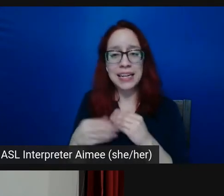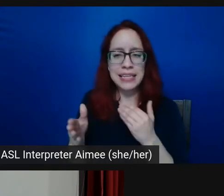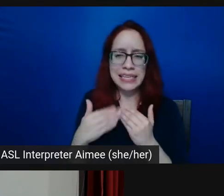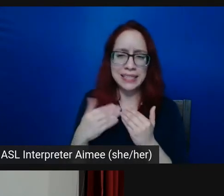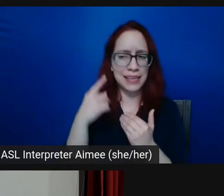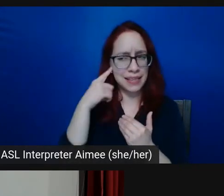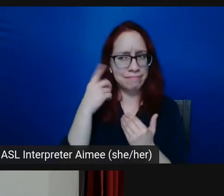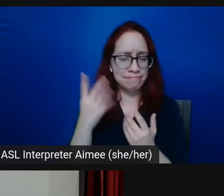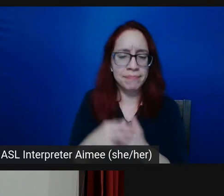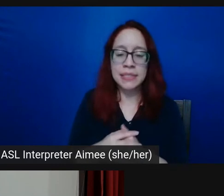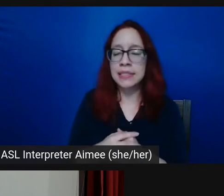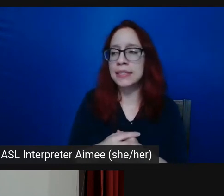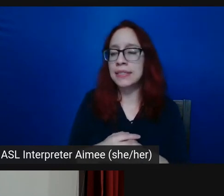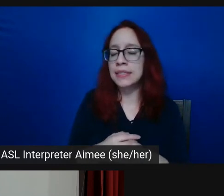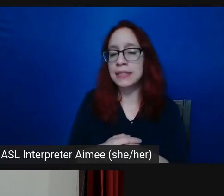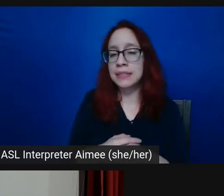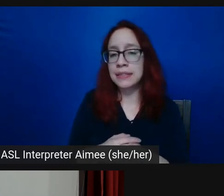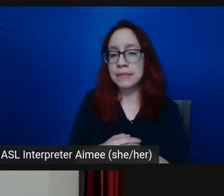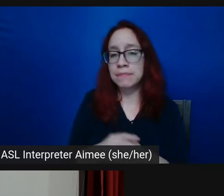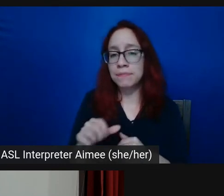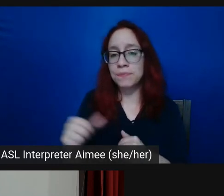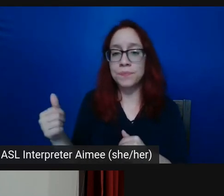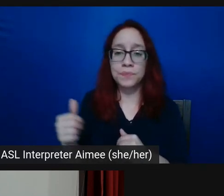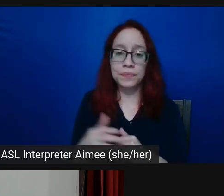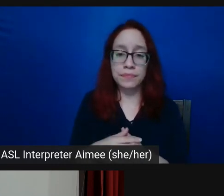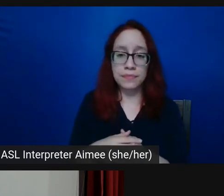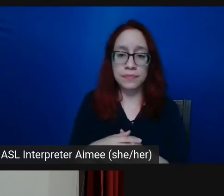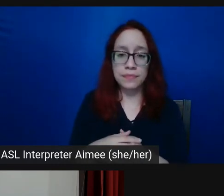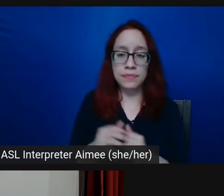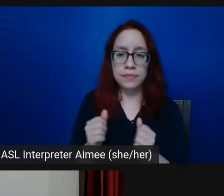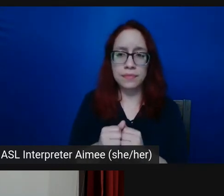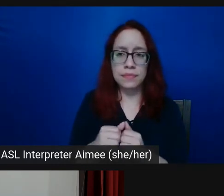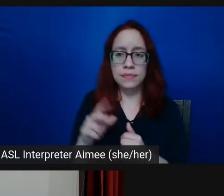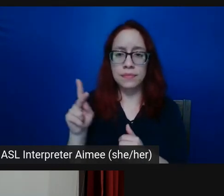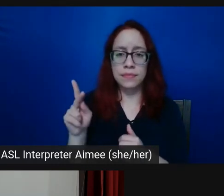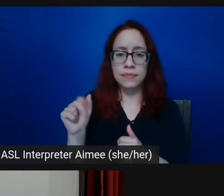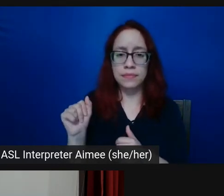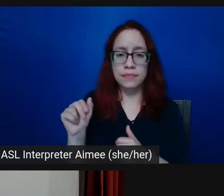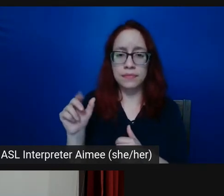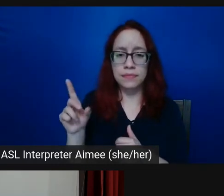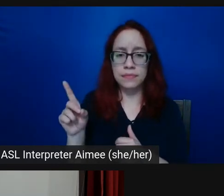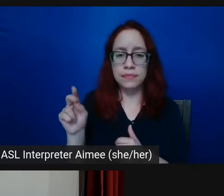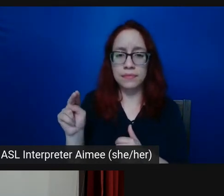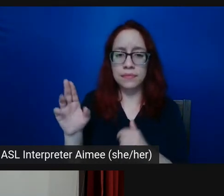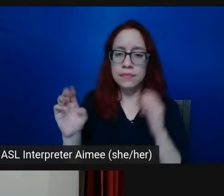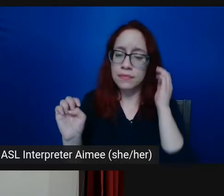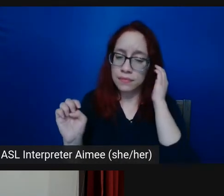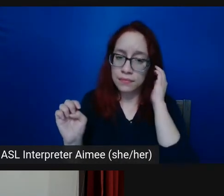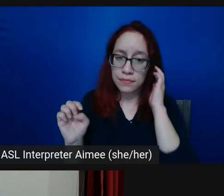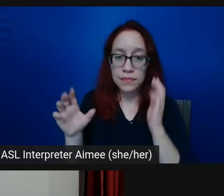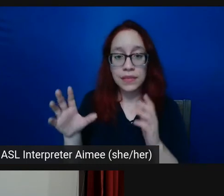The other ones, with Kadence, I am going to mention that actually,